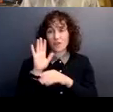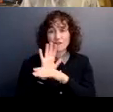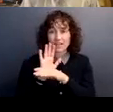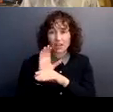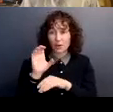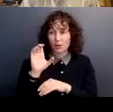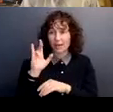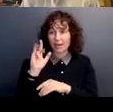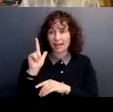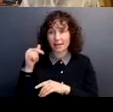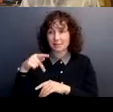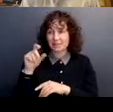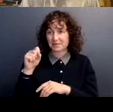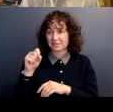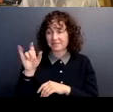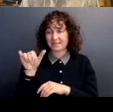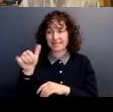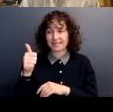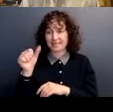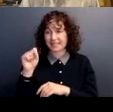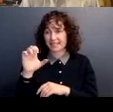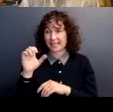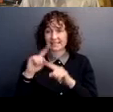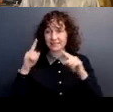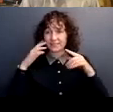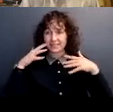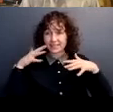of 10 seconds sounds in for transitions,